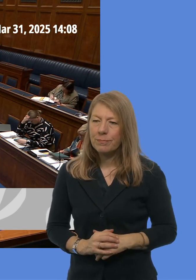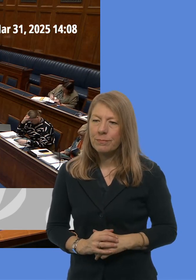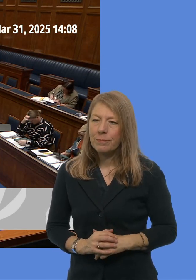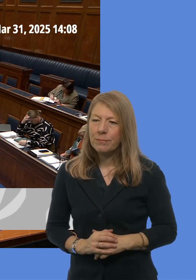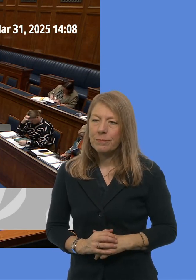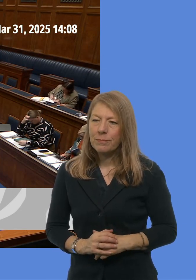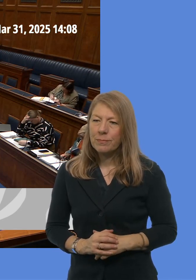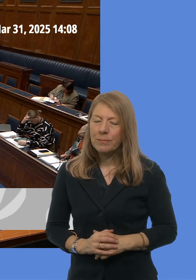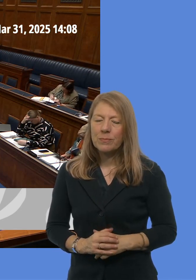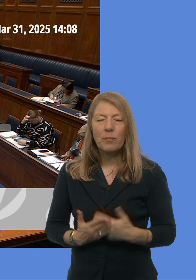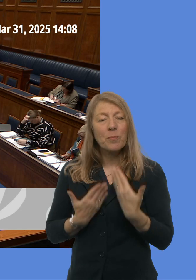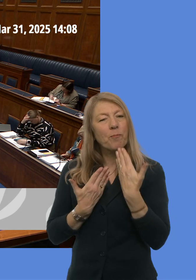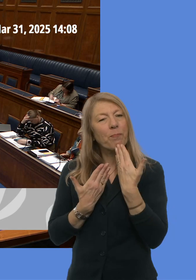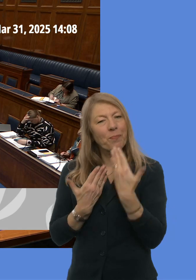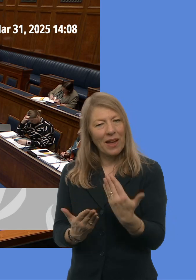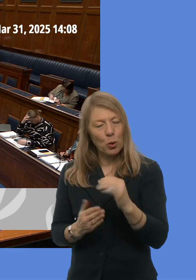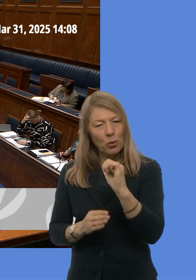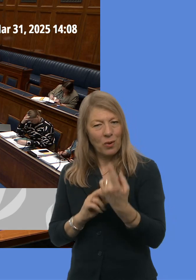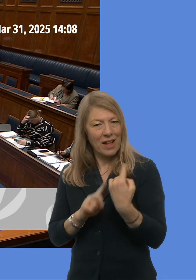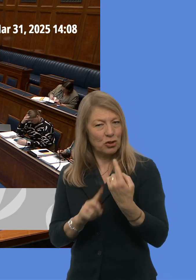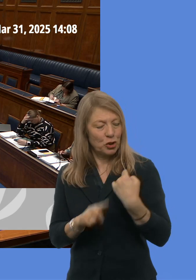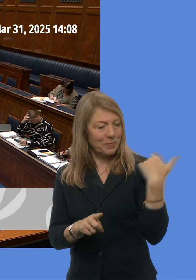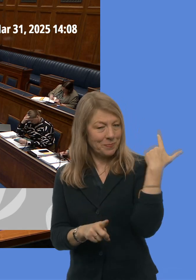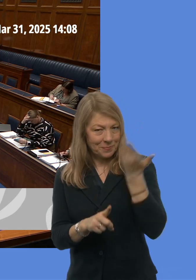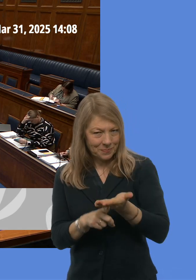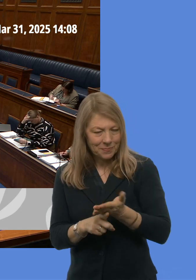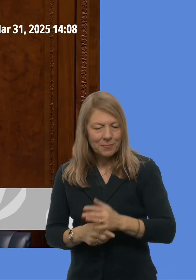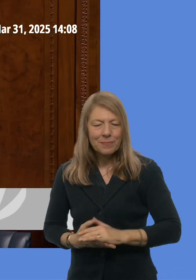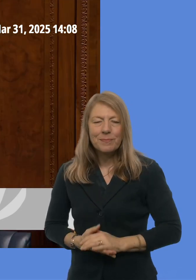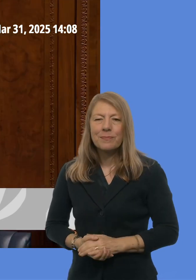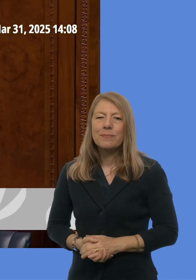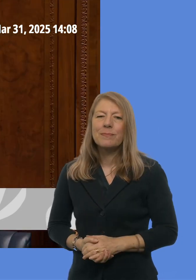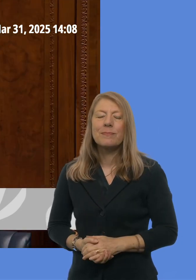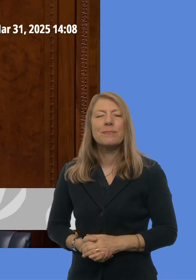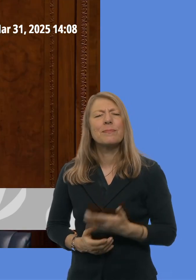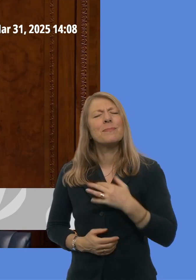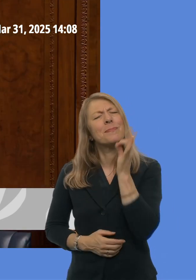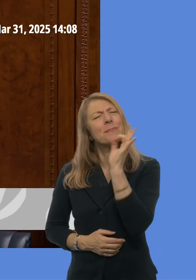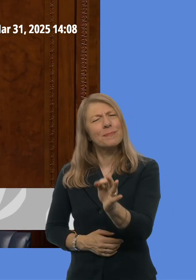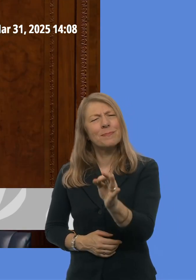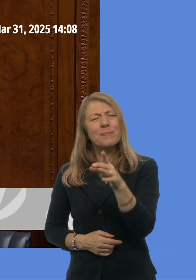I thank the Deputy First Minister for her answers thus far. Deputy First Minister, given that the police are